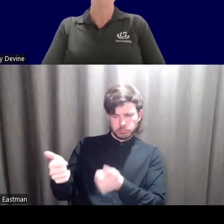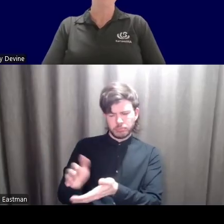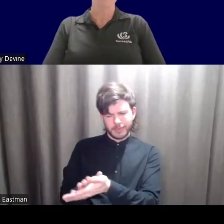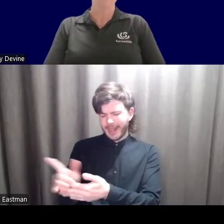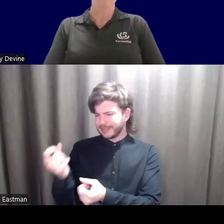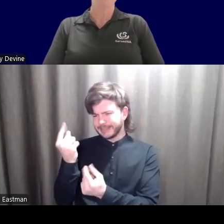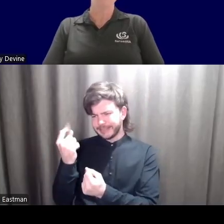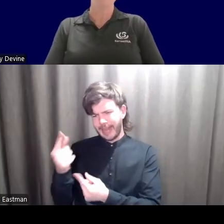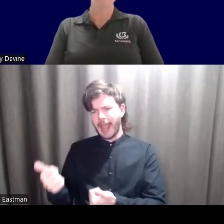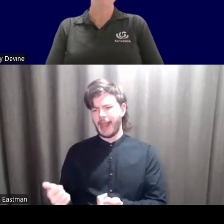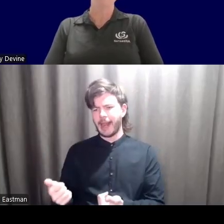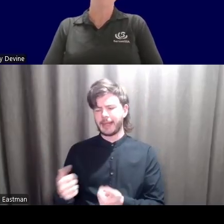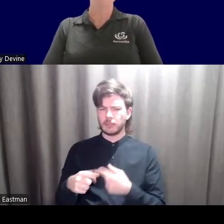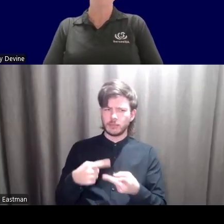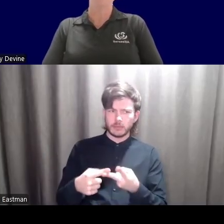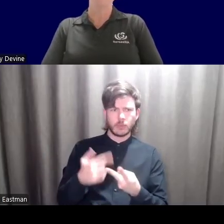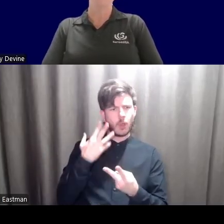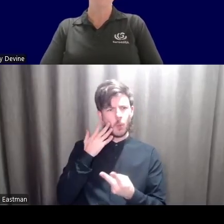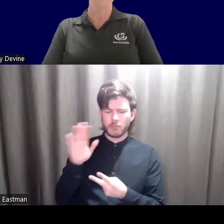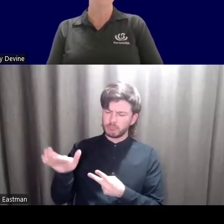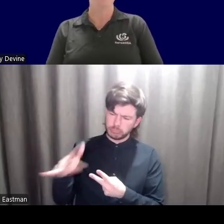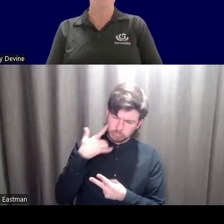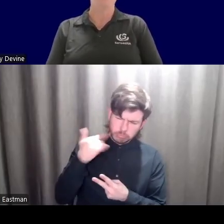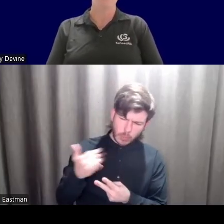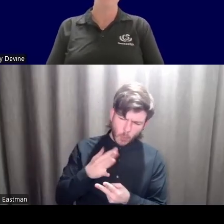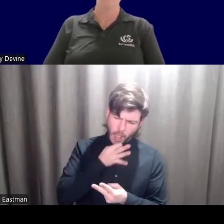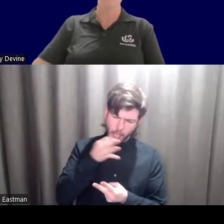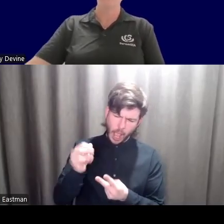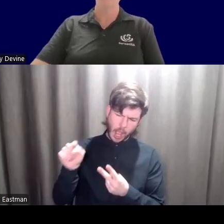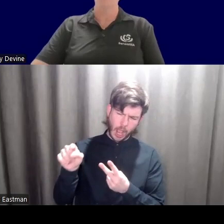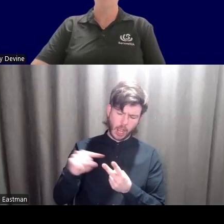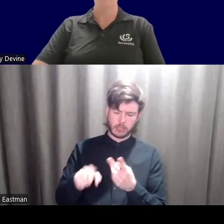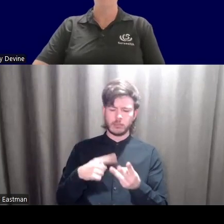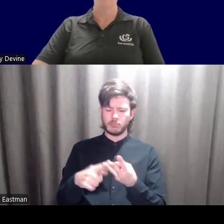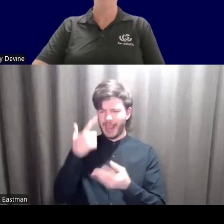have those curious conversations and acknowledge communication outside of the